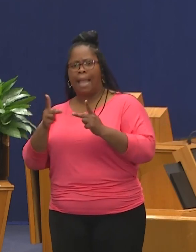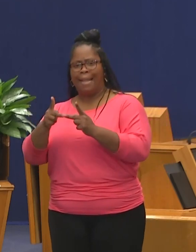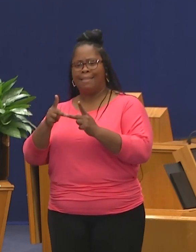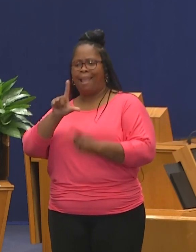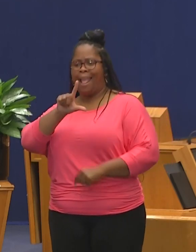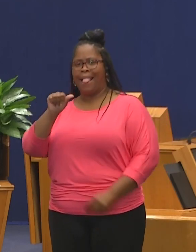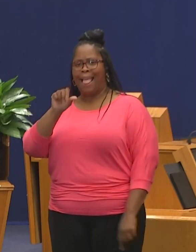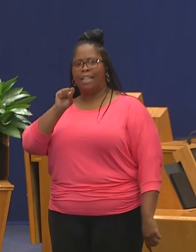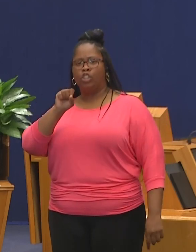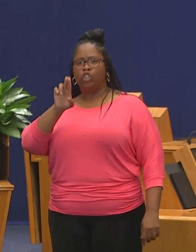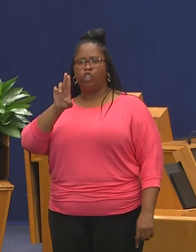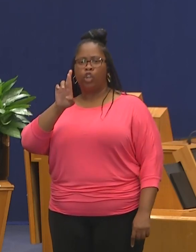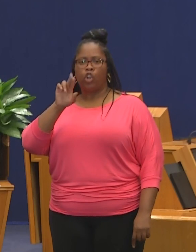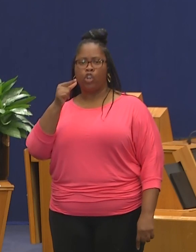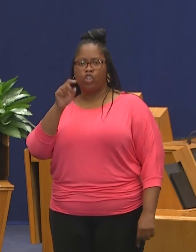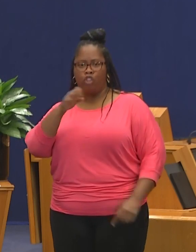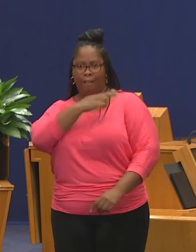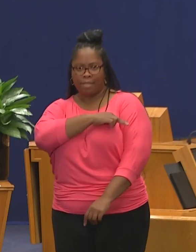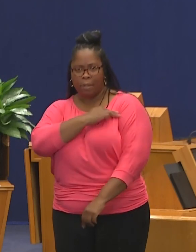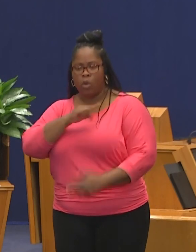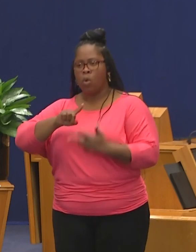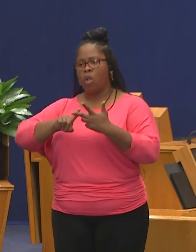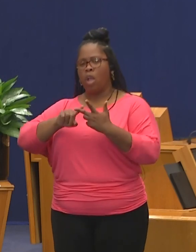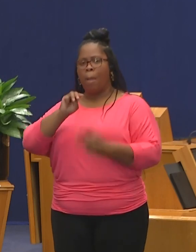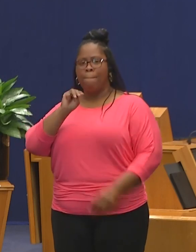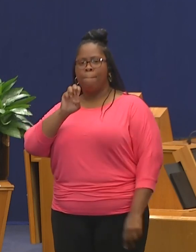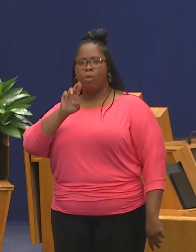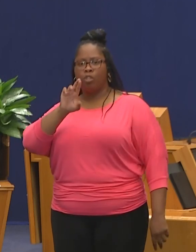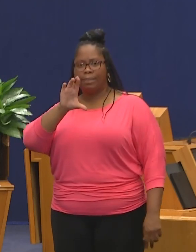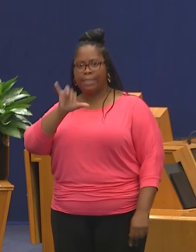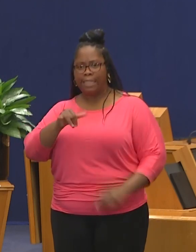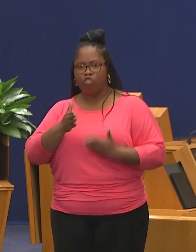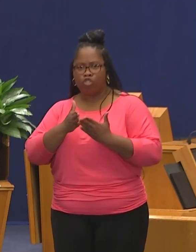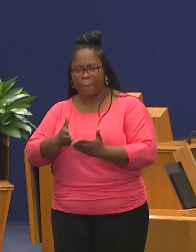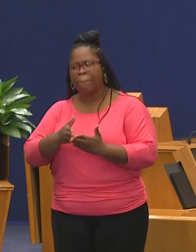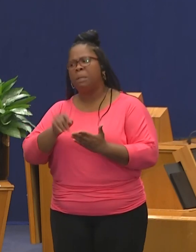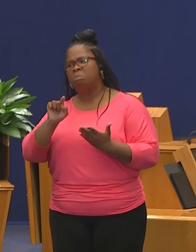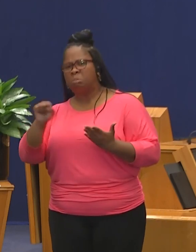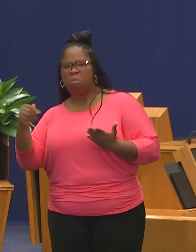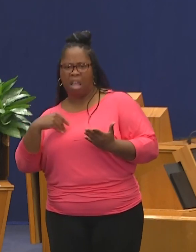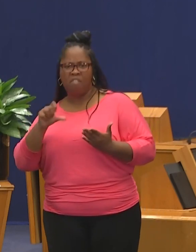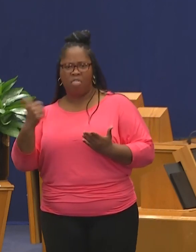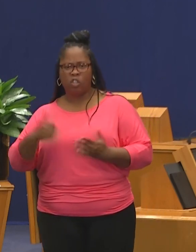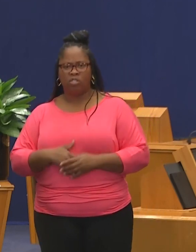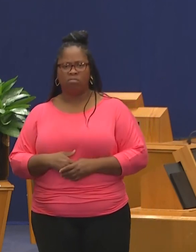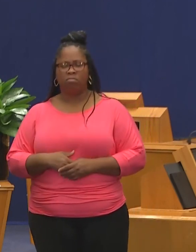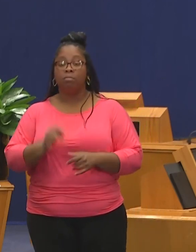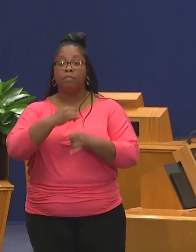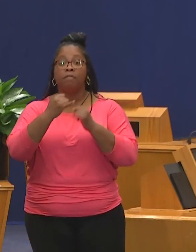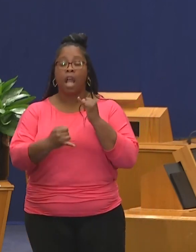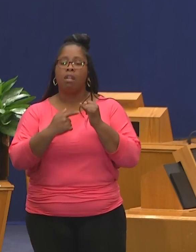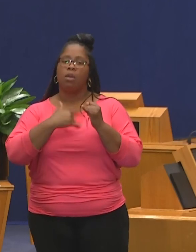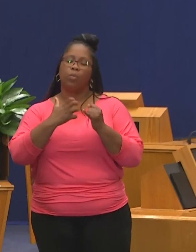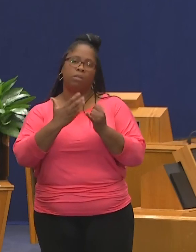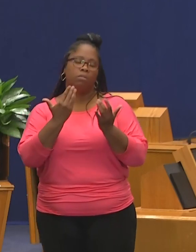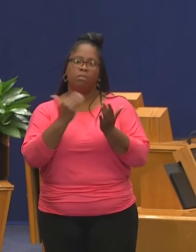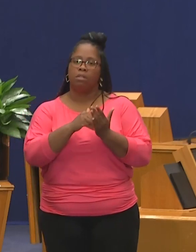ALTERNATIVE CARE SITES SUCH AS THE L.A. SURGE HOSPITAL AND THE MERCY SHIP AS WELL AS OTHER SITES.